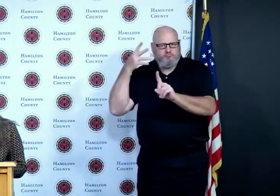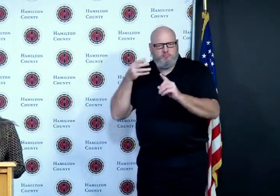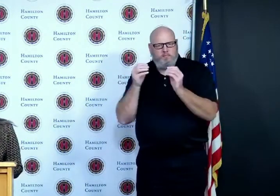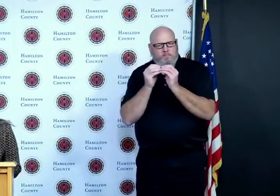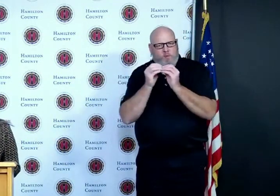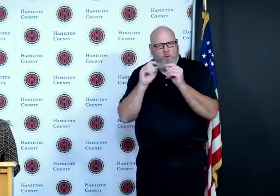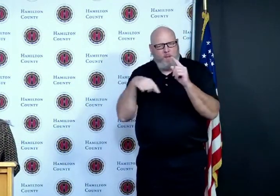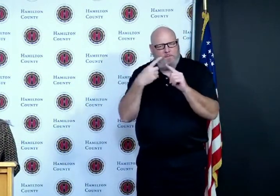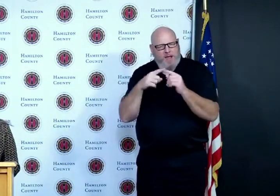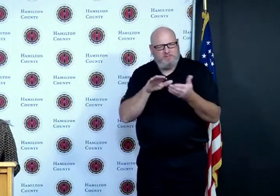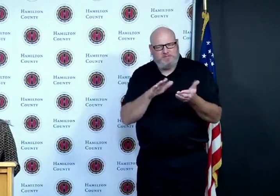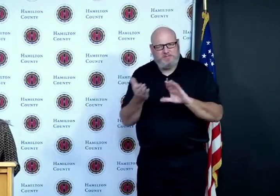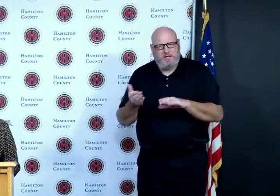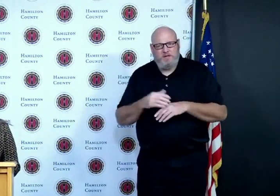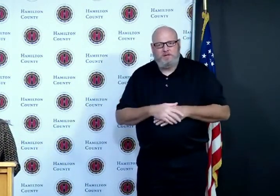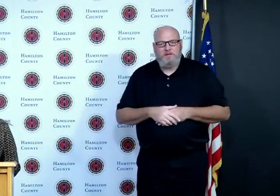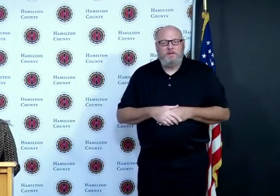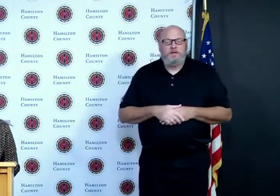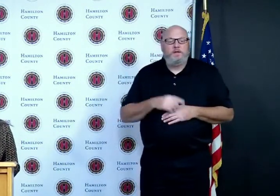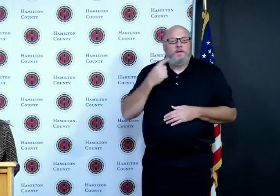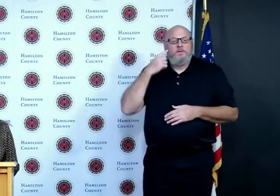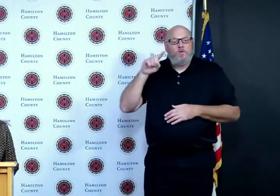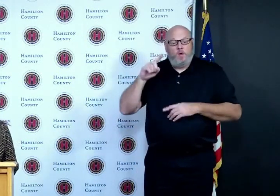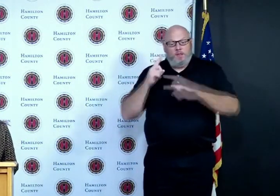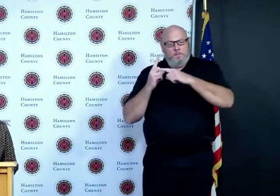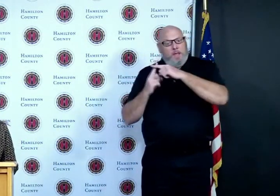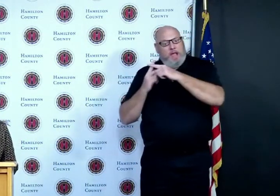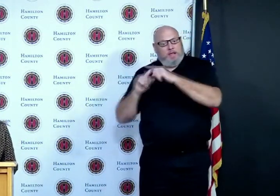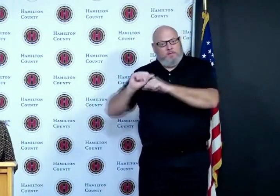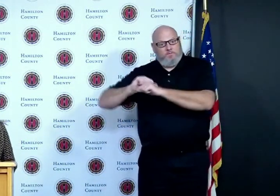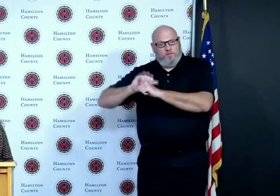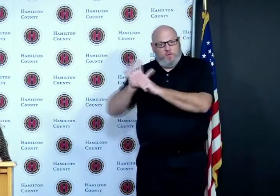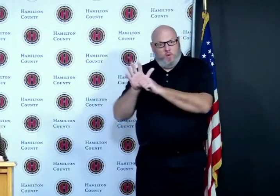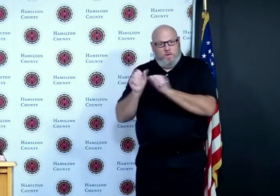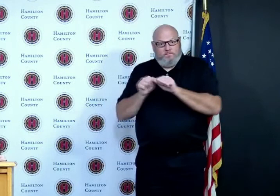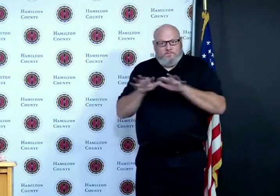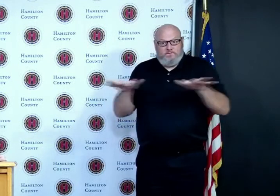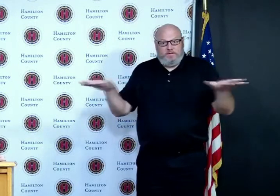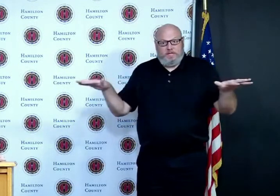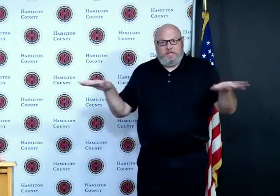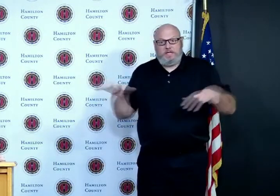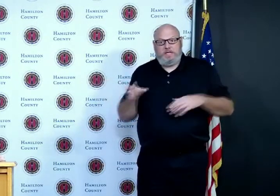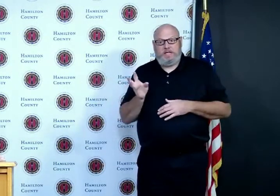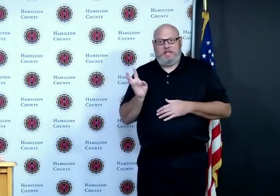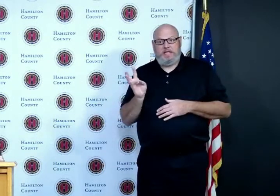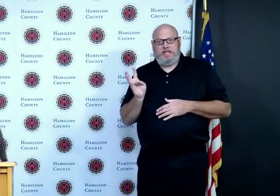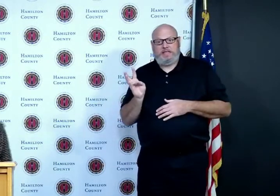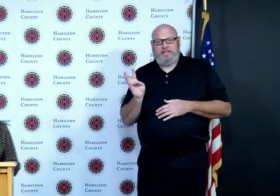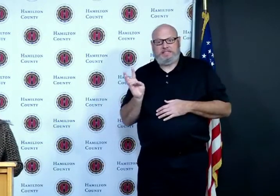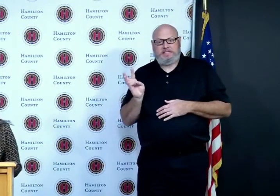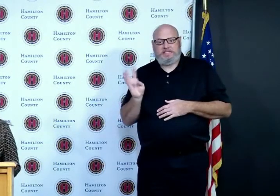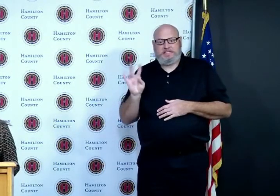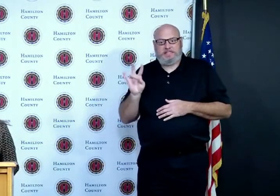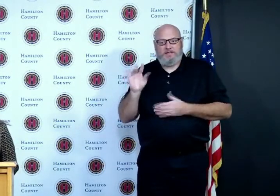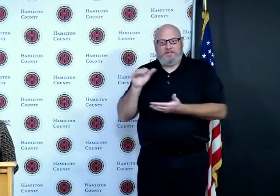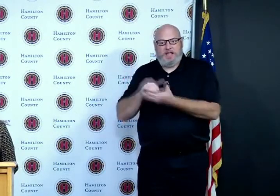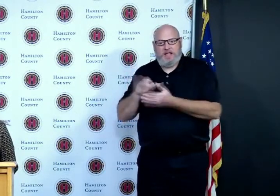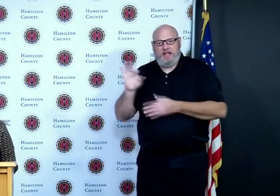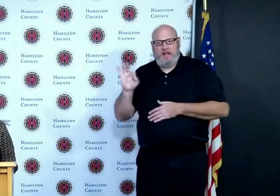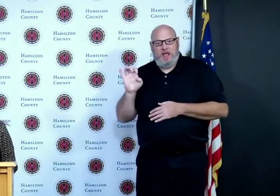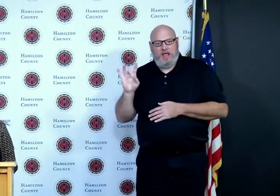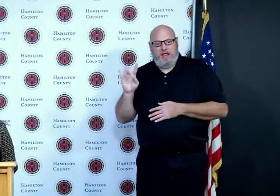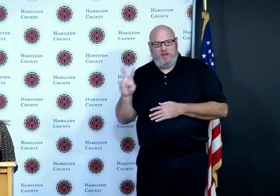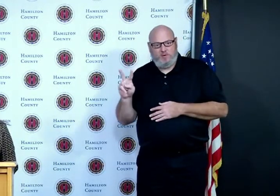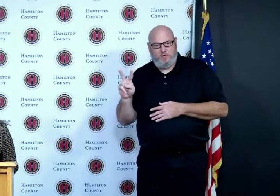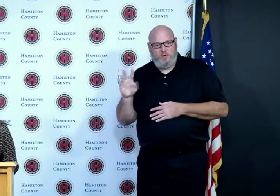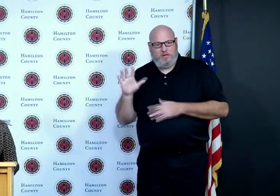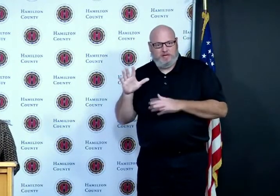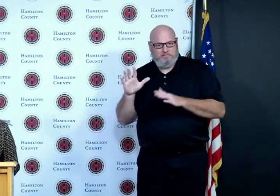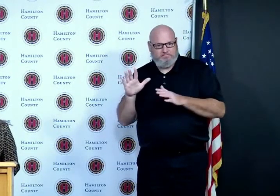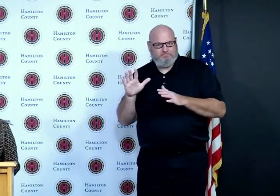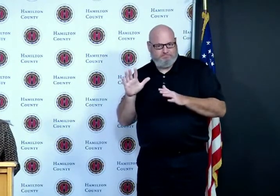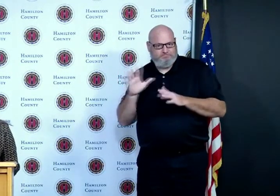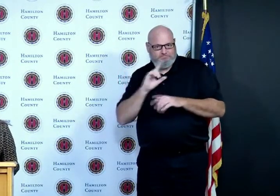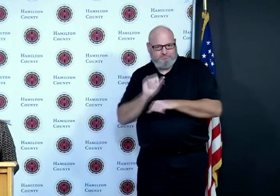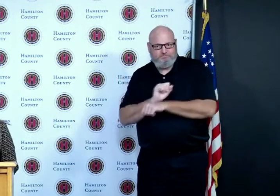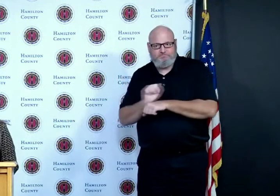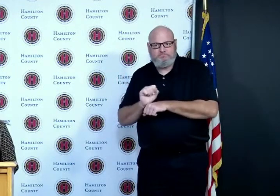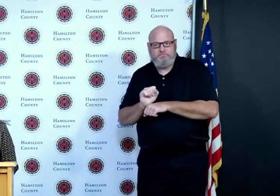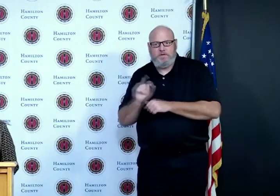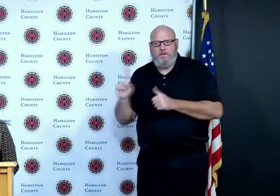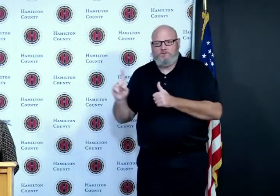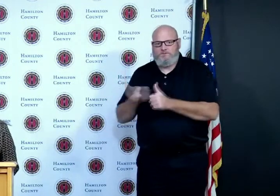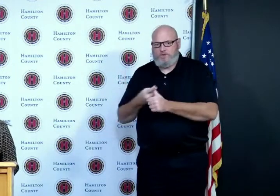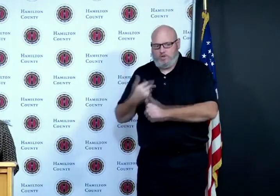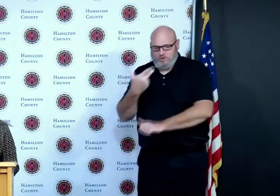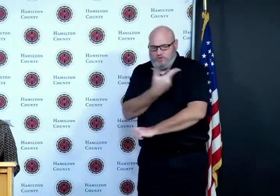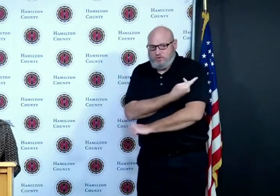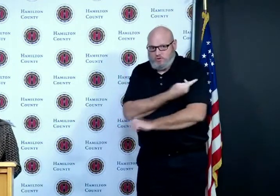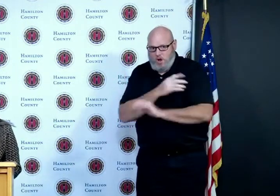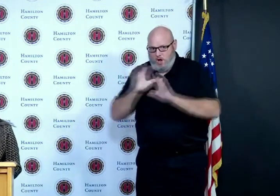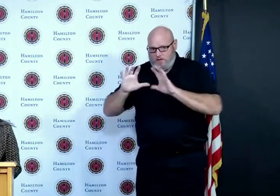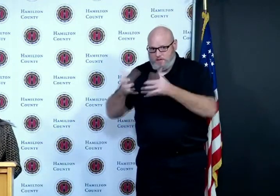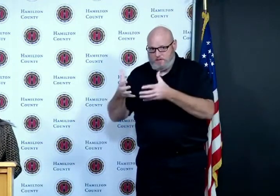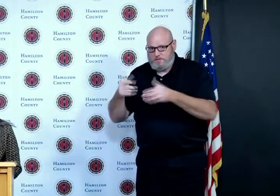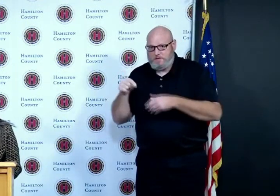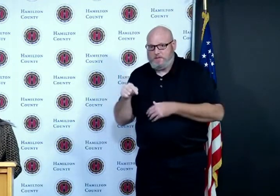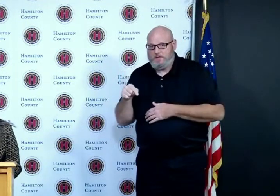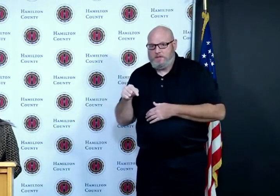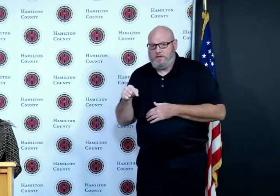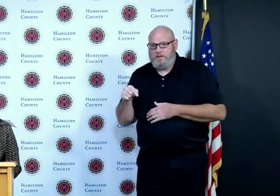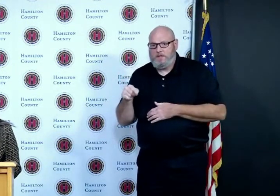a positive note 78,698 people have taken their first shot first vaccination that represents 9.63%